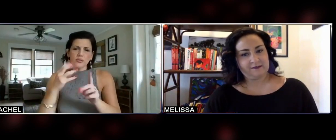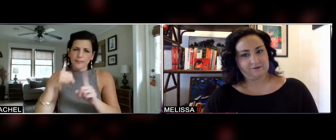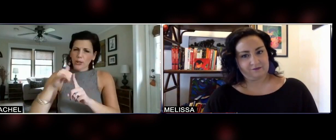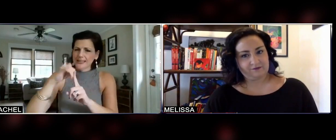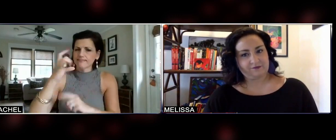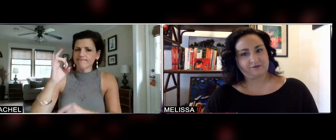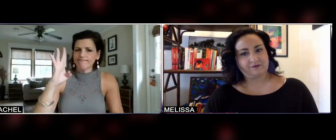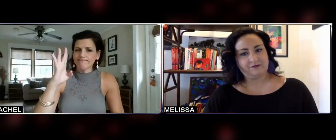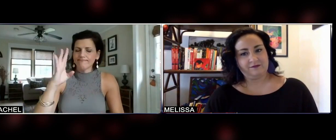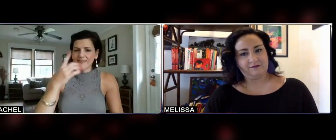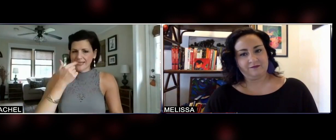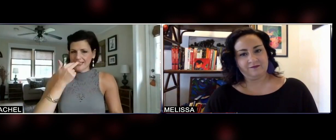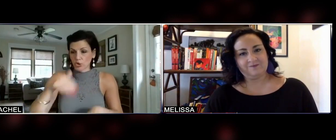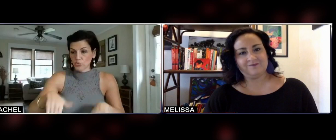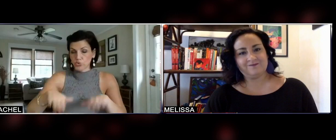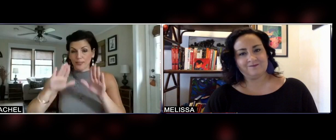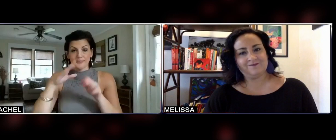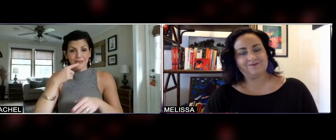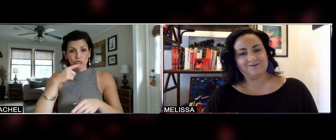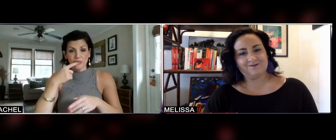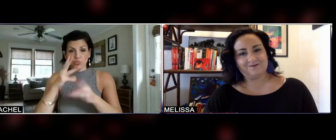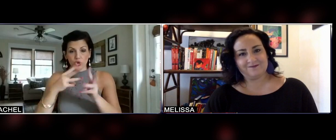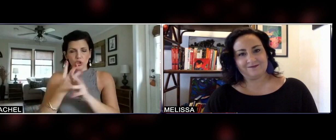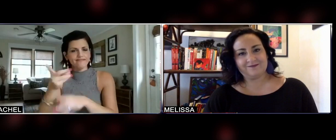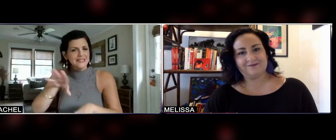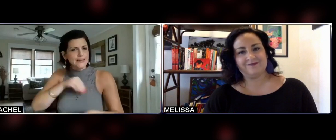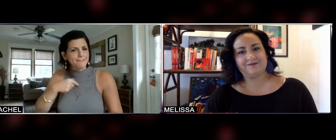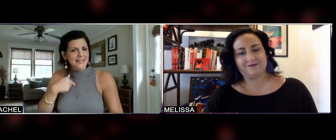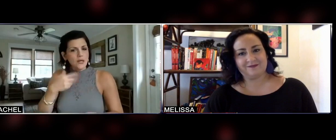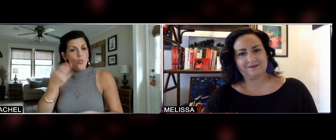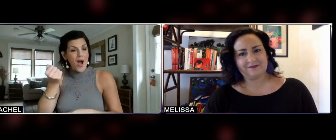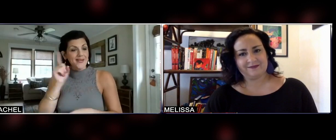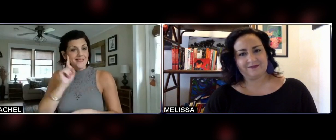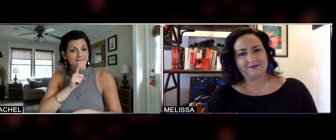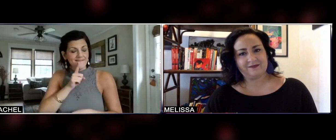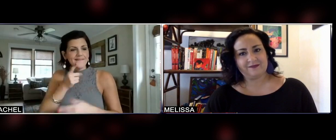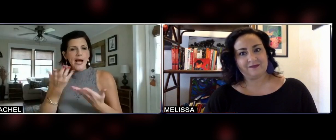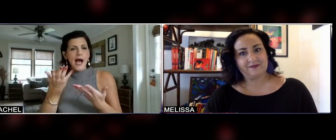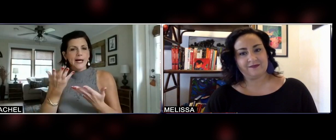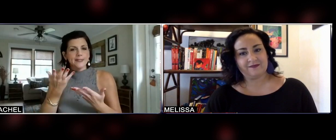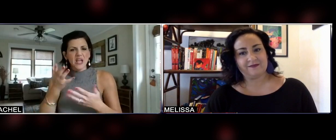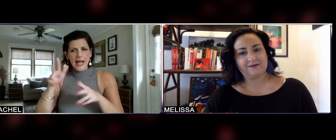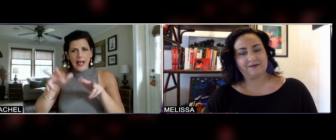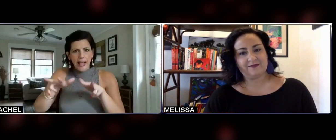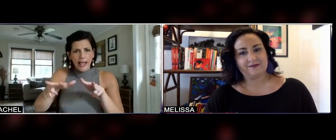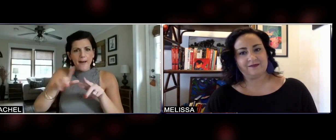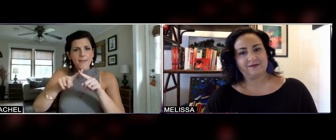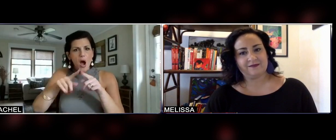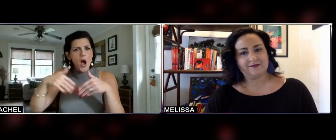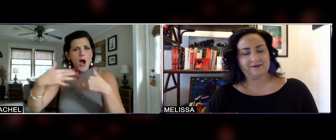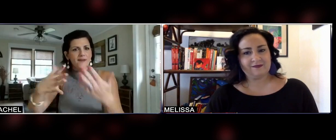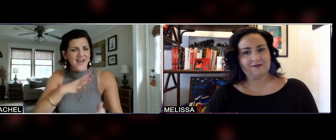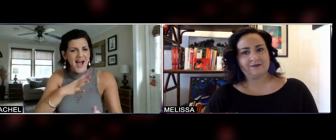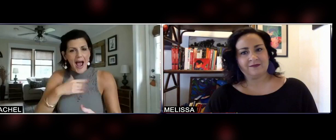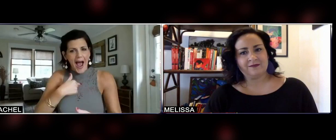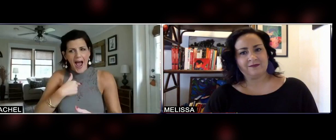I experienced a lot of bullying after growing up in the hearing world where I was very much accepted even though I was Deaf